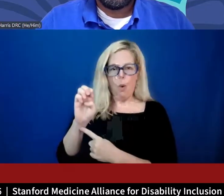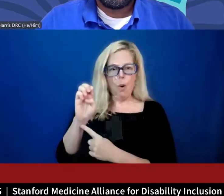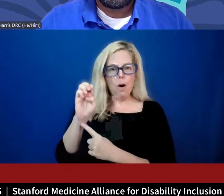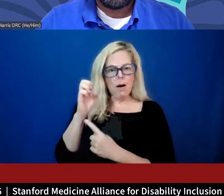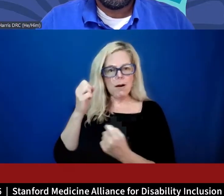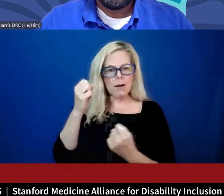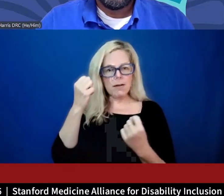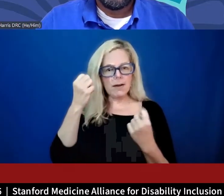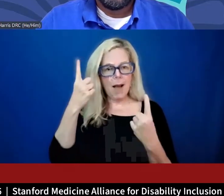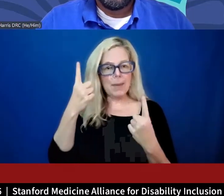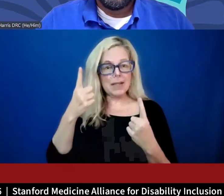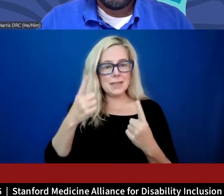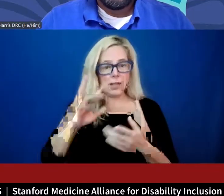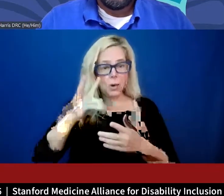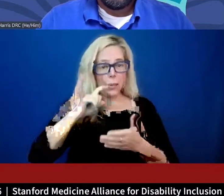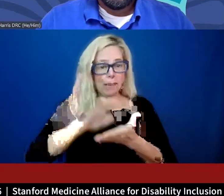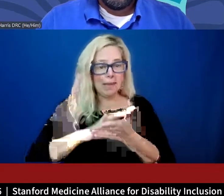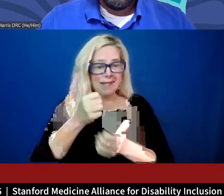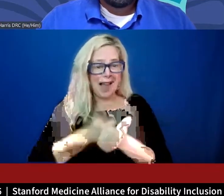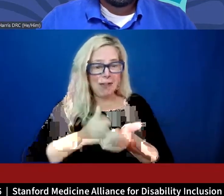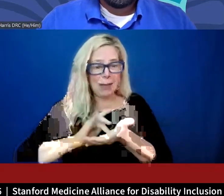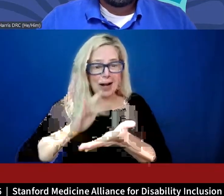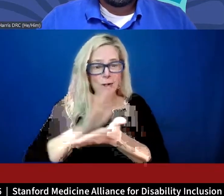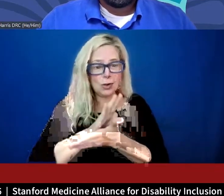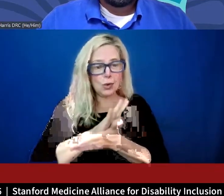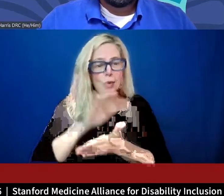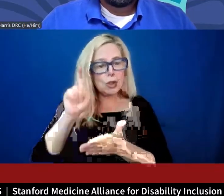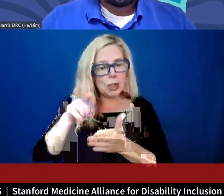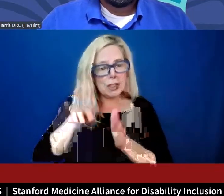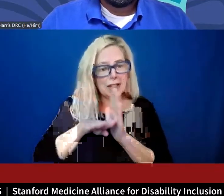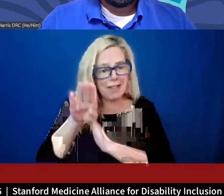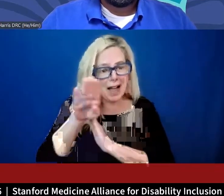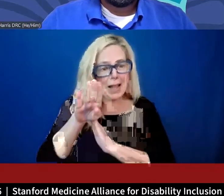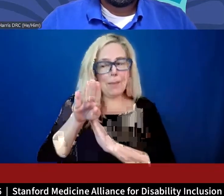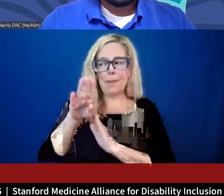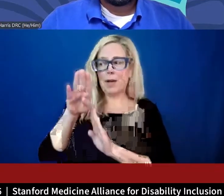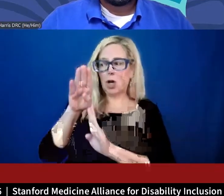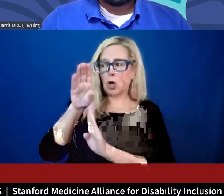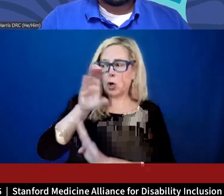develop, if they don't already have one, um, curricula training program for their students